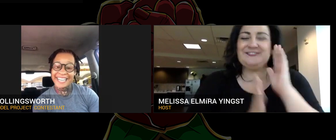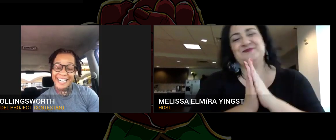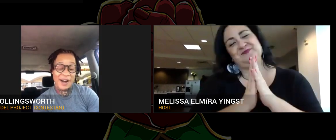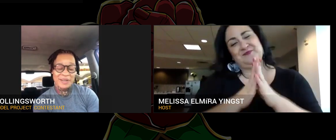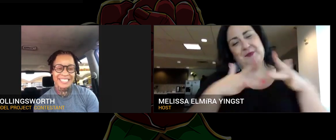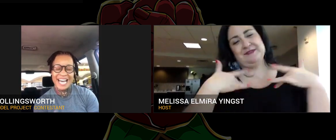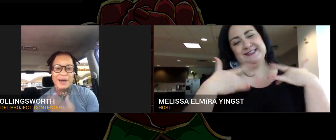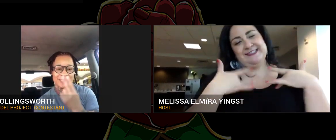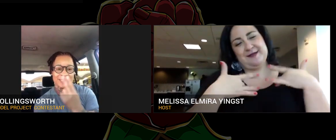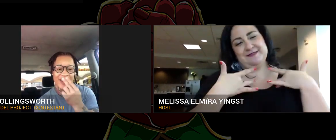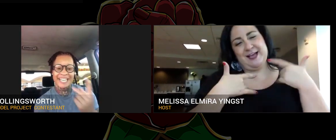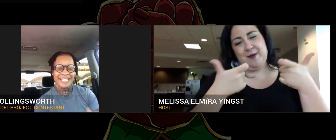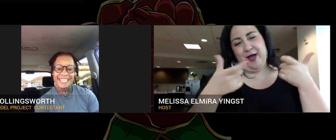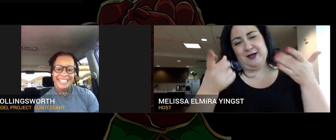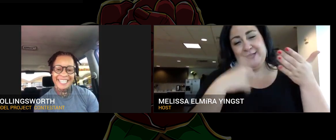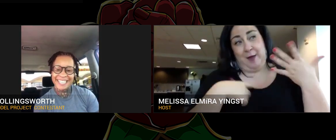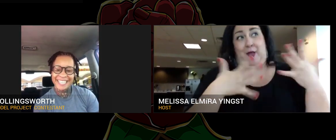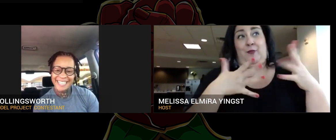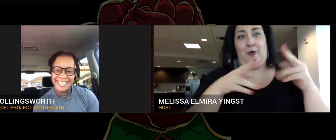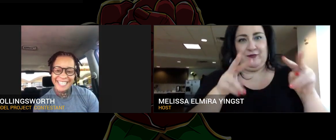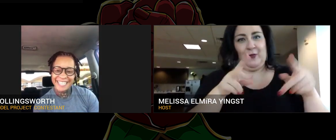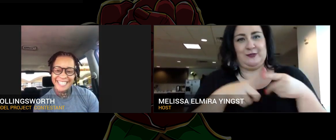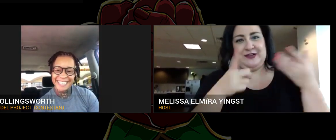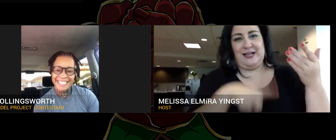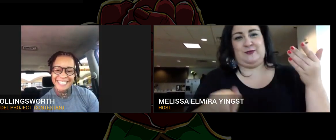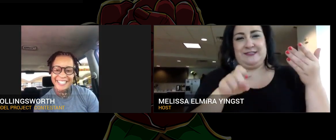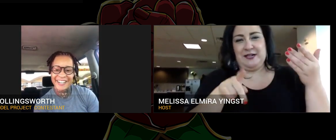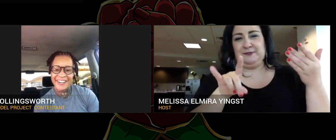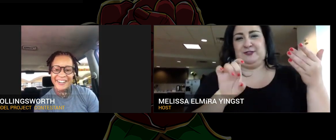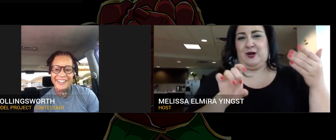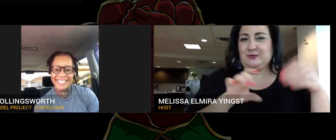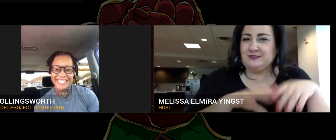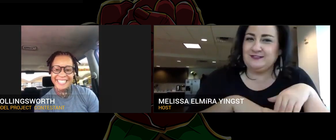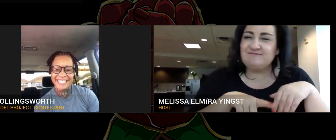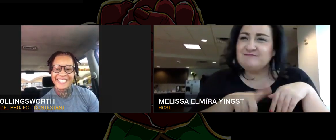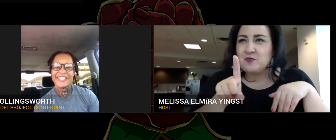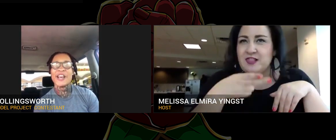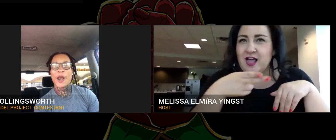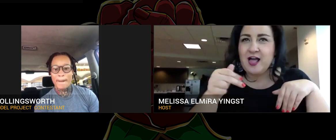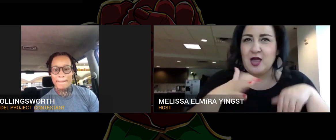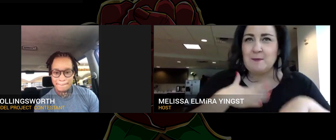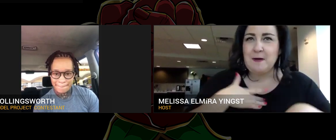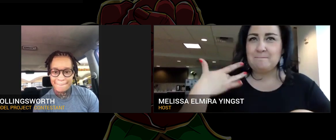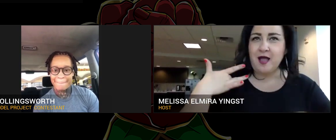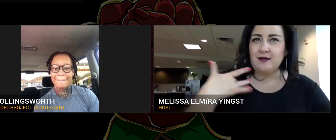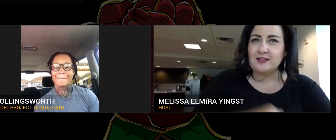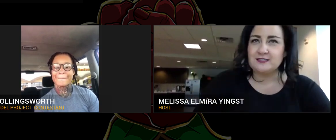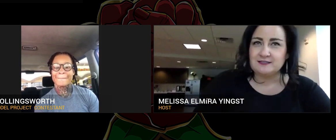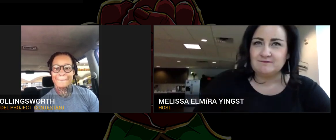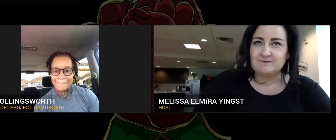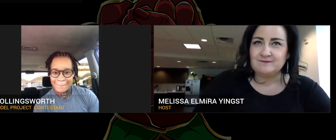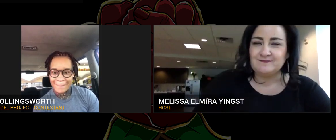I'm excited to watch next week's episode, like where the hell is my model?